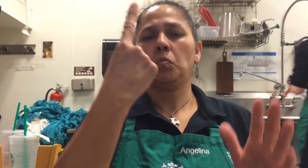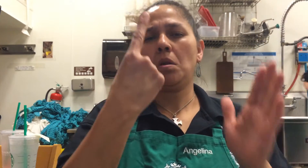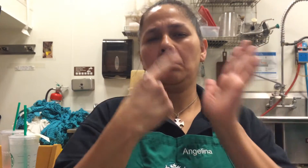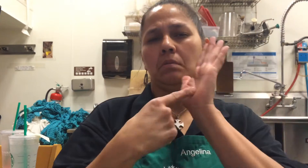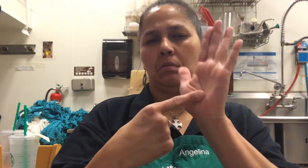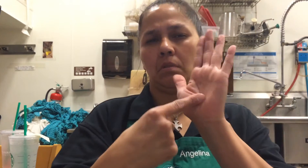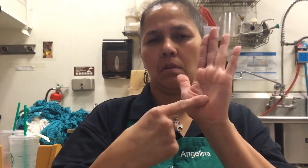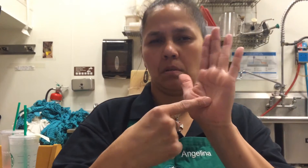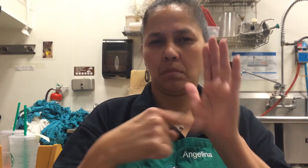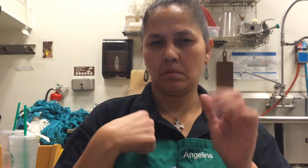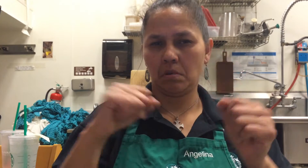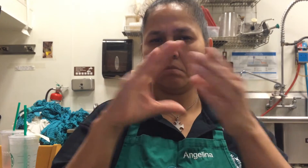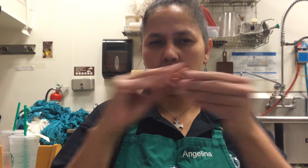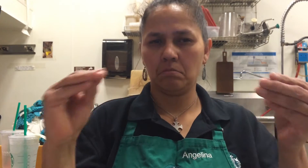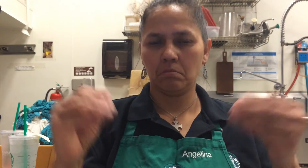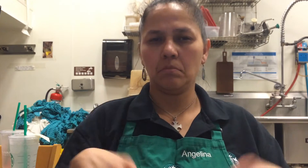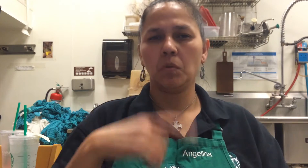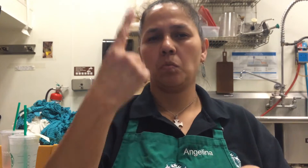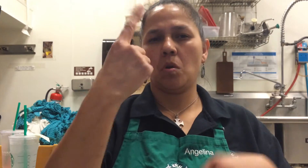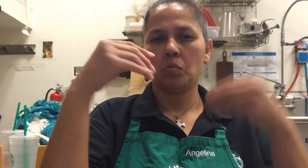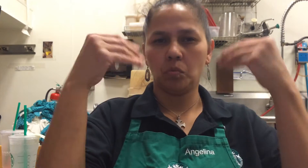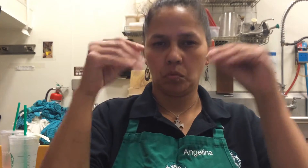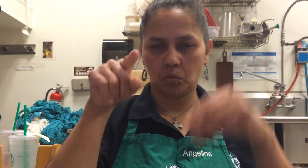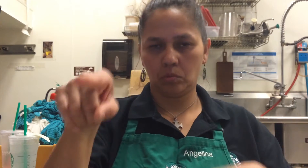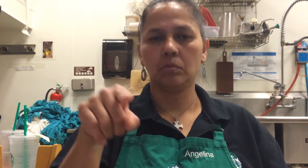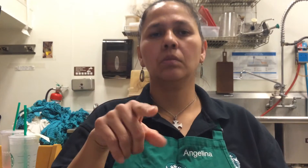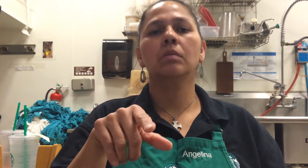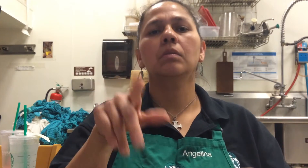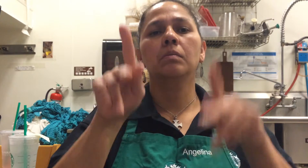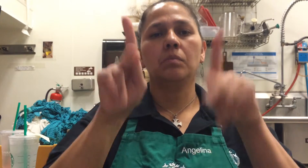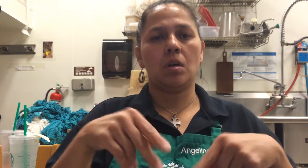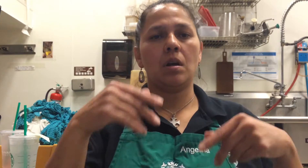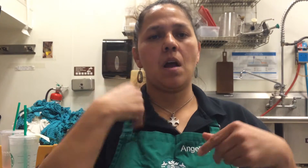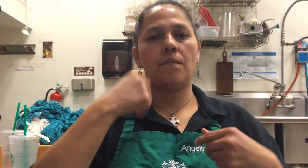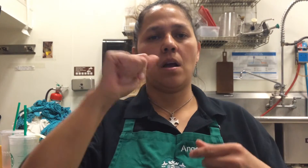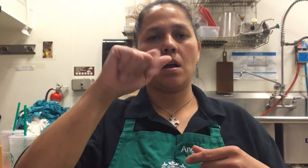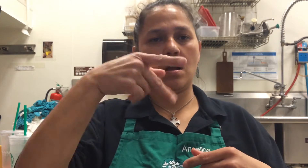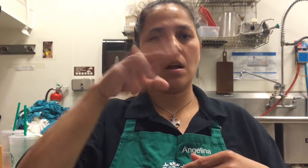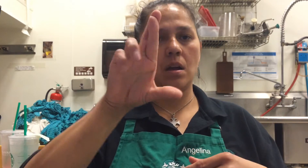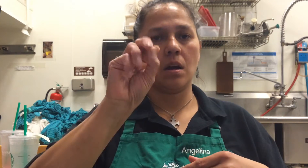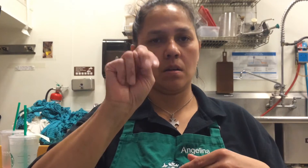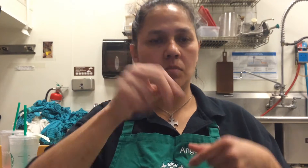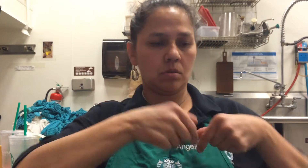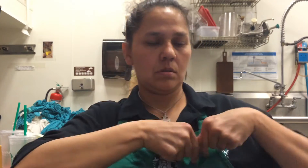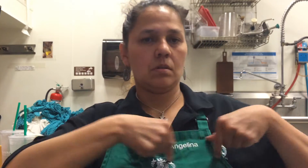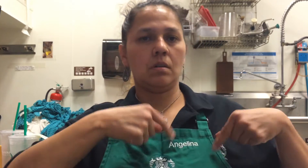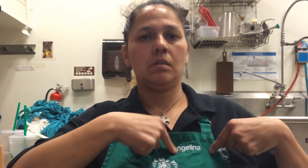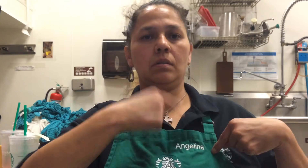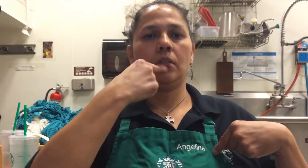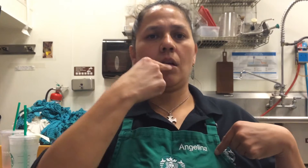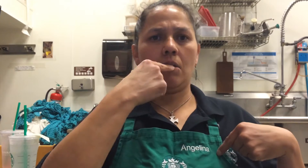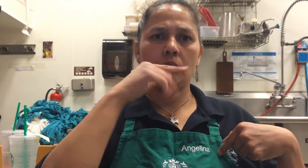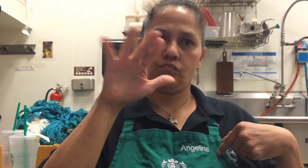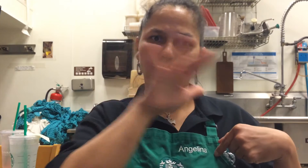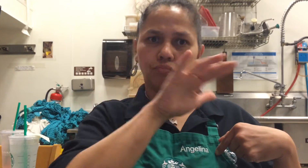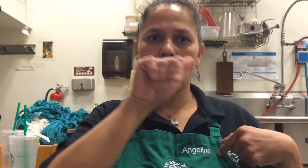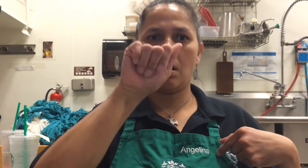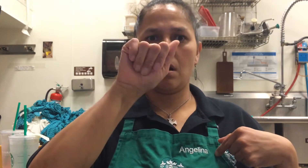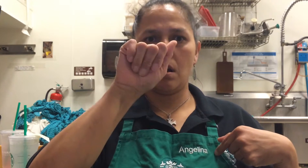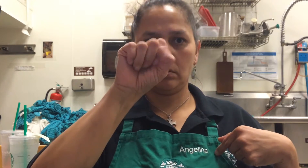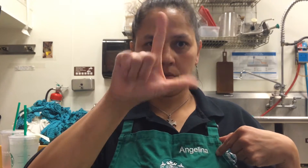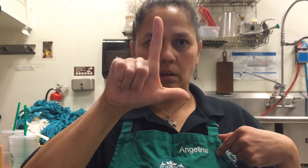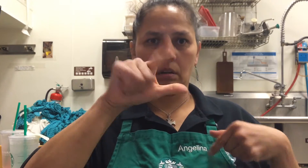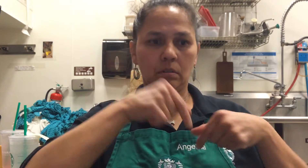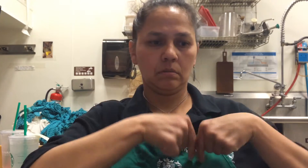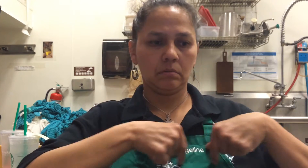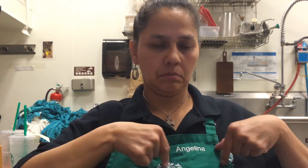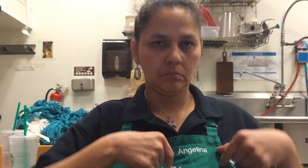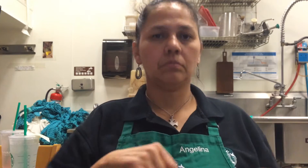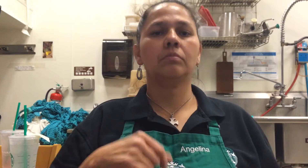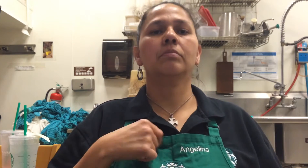For example, one employee wore an apron with "American Sign Language" spelled out on it.